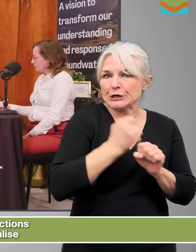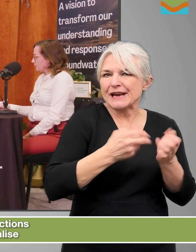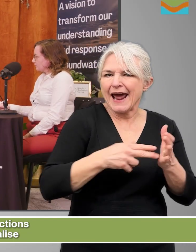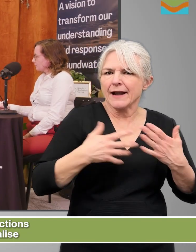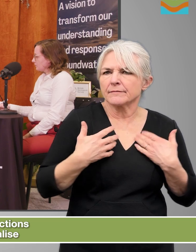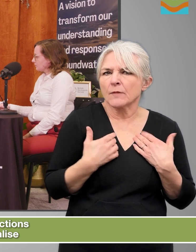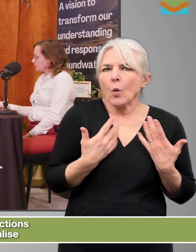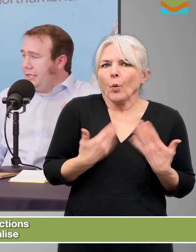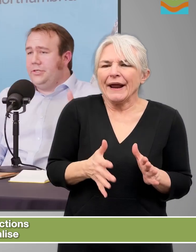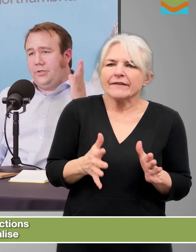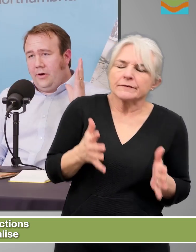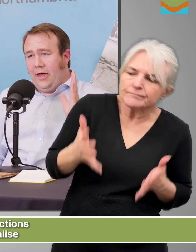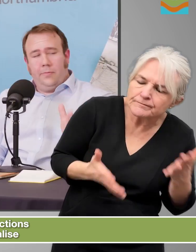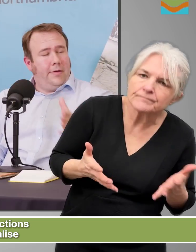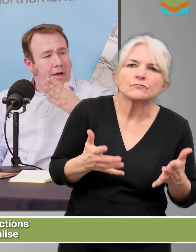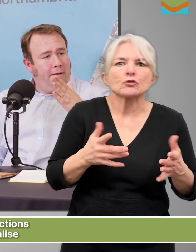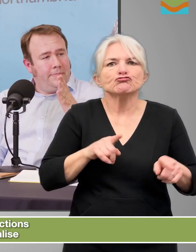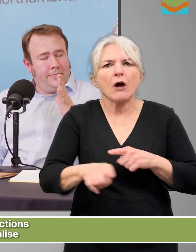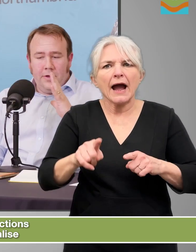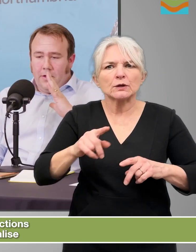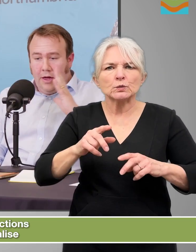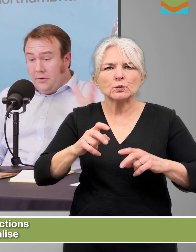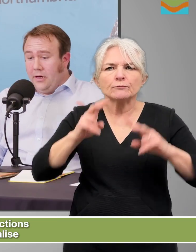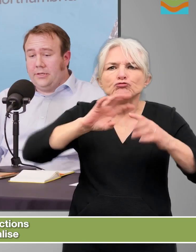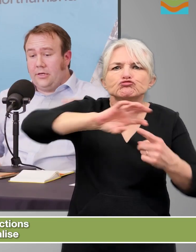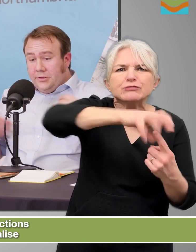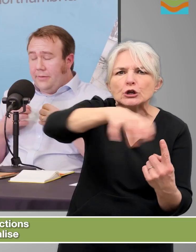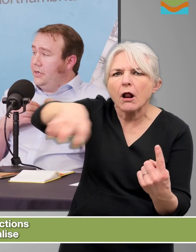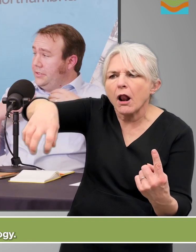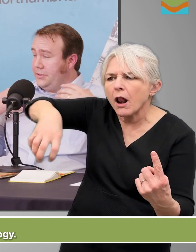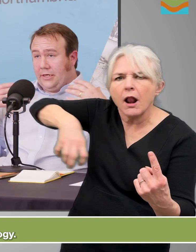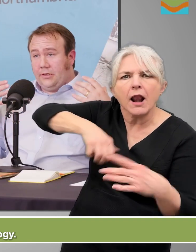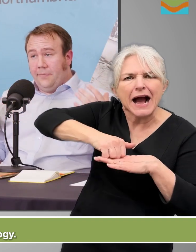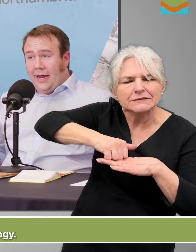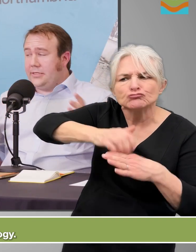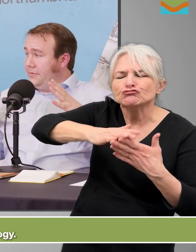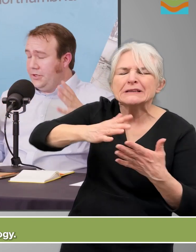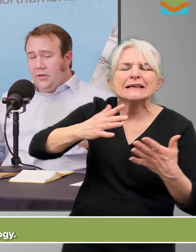we've done regional cross sections to help you guys conceptualise the complexity of the geology.